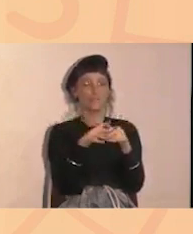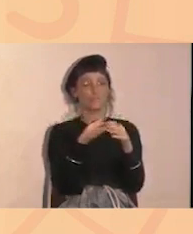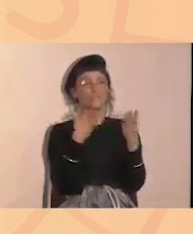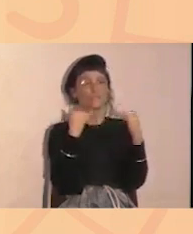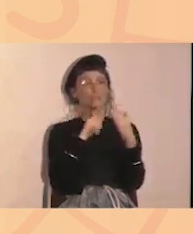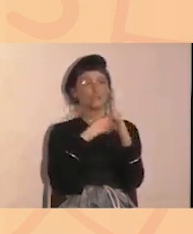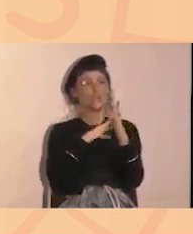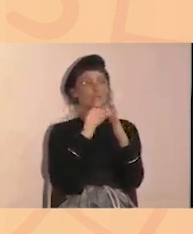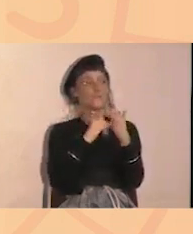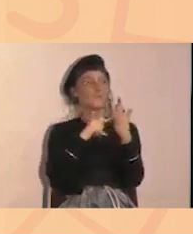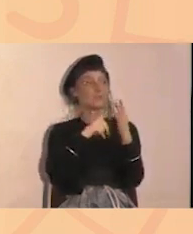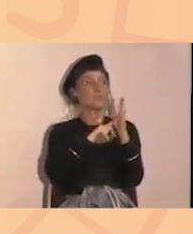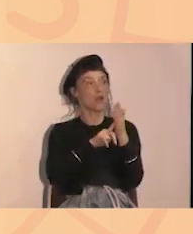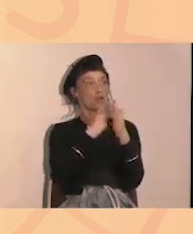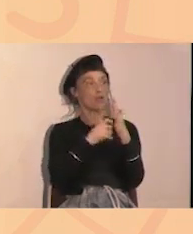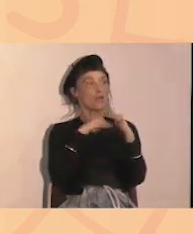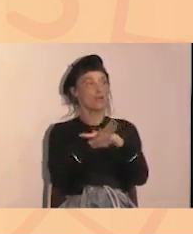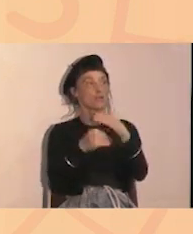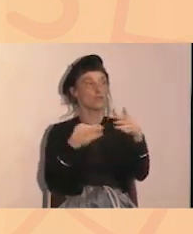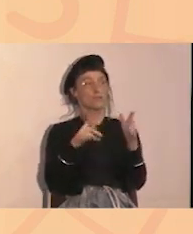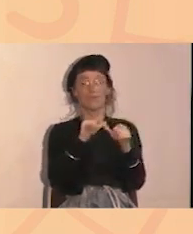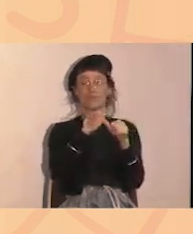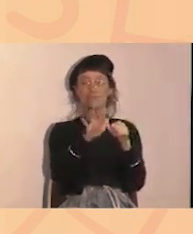Hey, James. Really great to present work from James over there that talks about